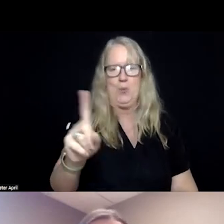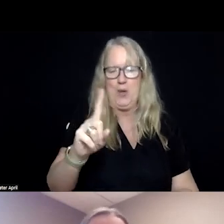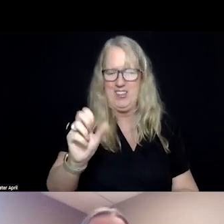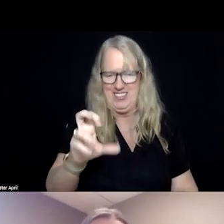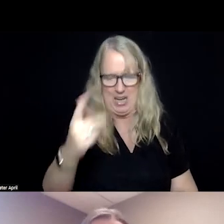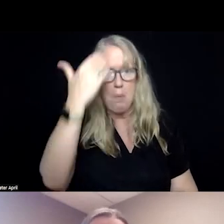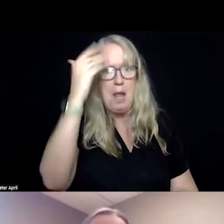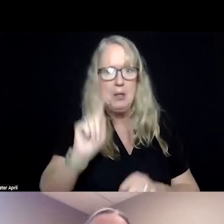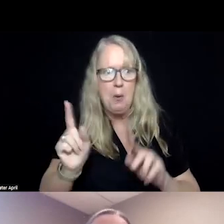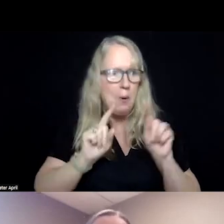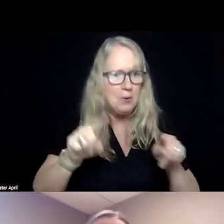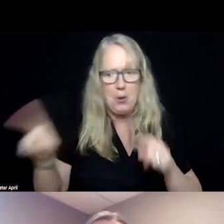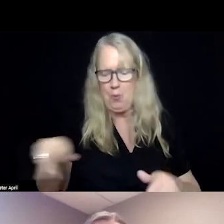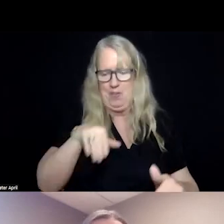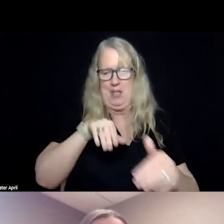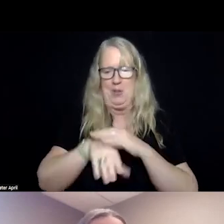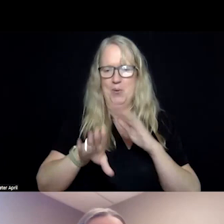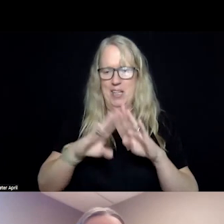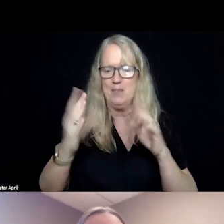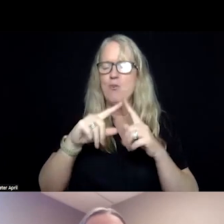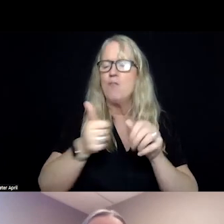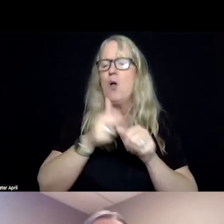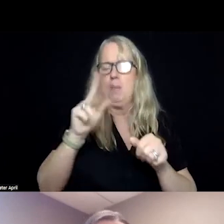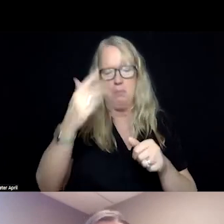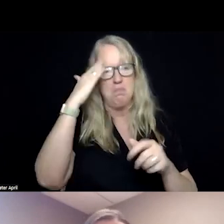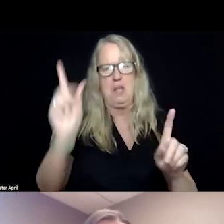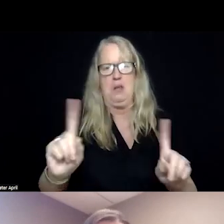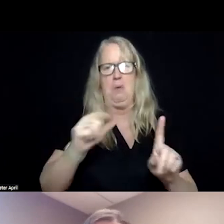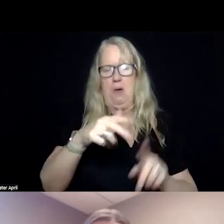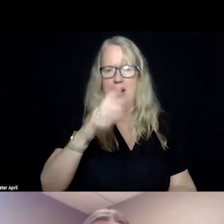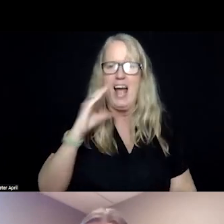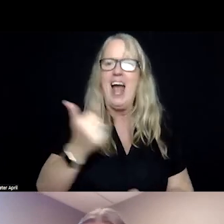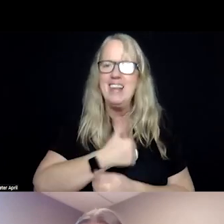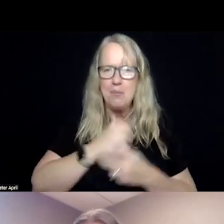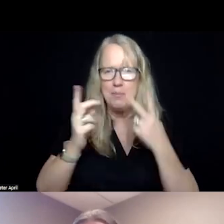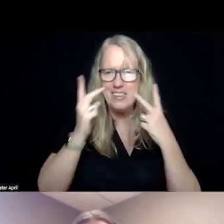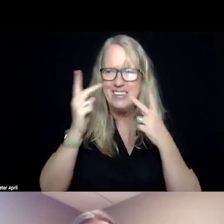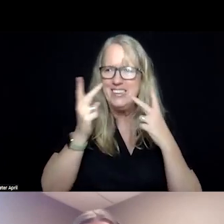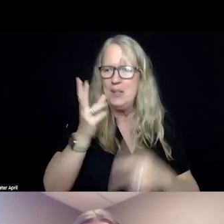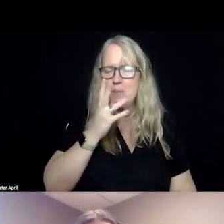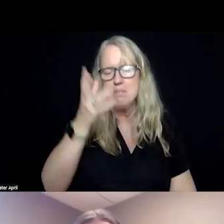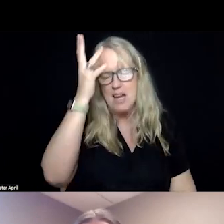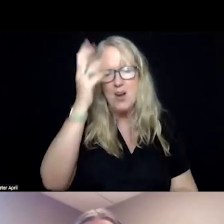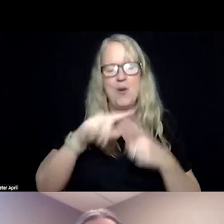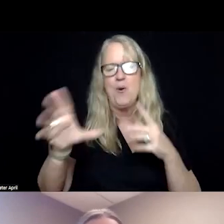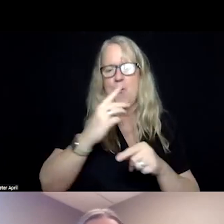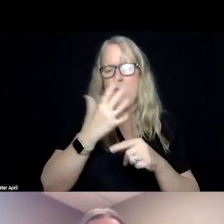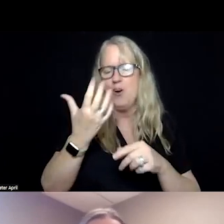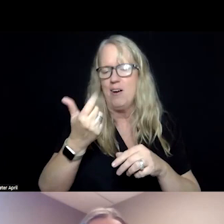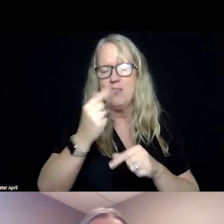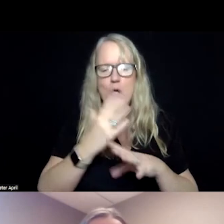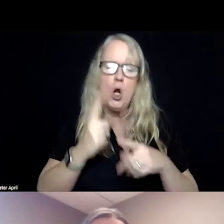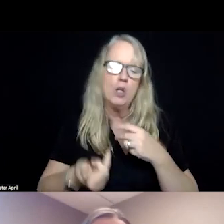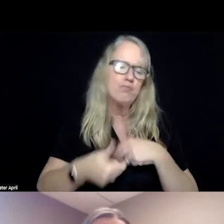GO. I LOVE TO SEE THE PARENT ON THE COUCH WHILE THEIR KID IS